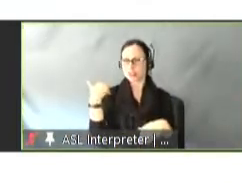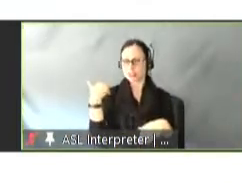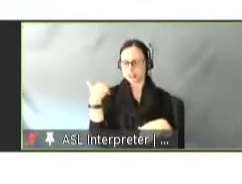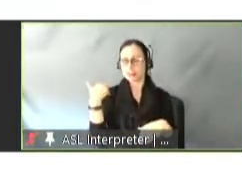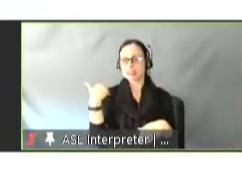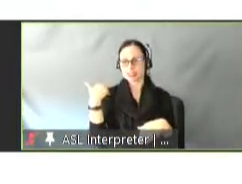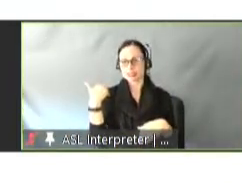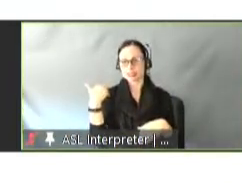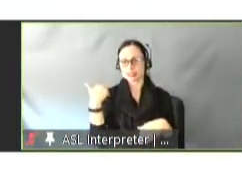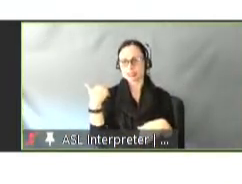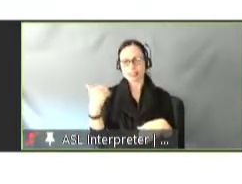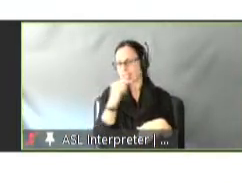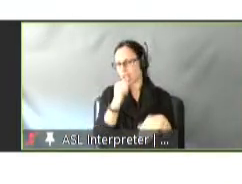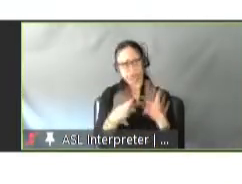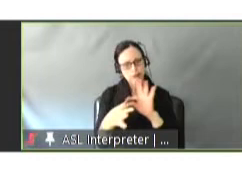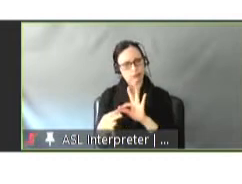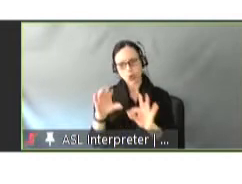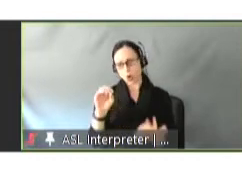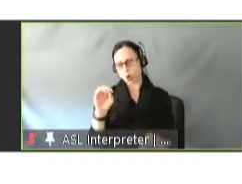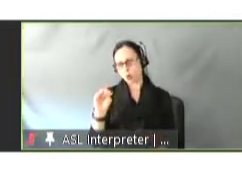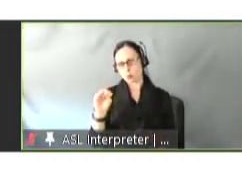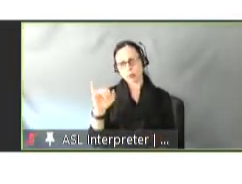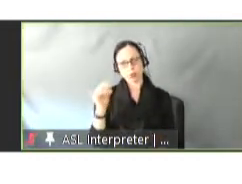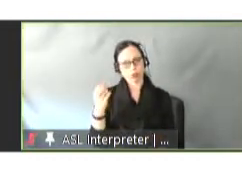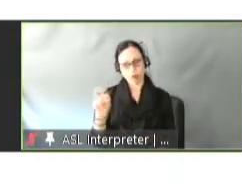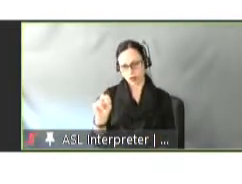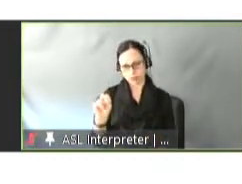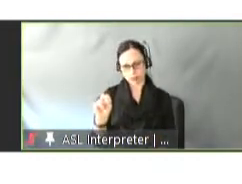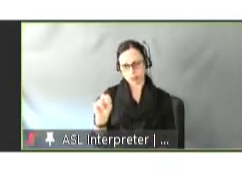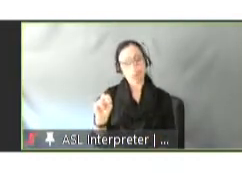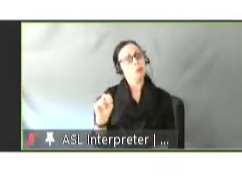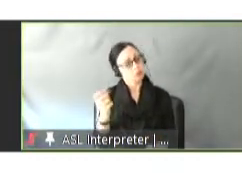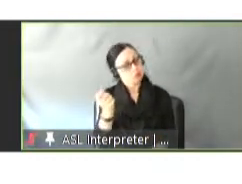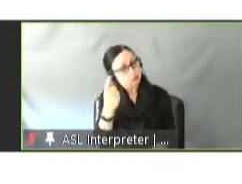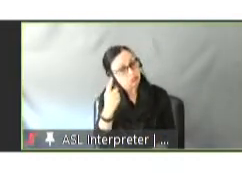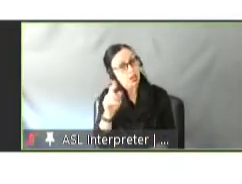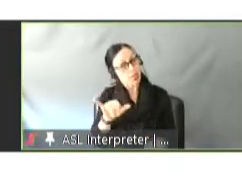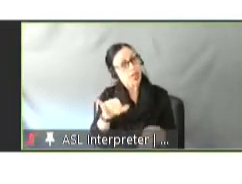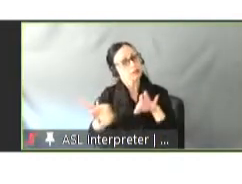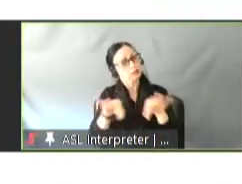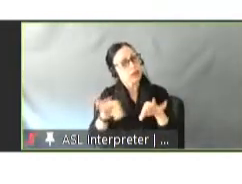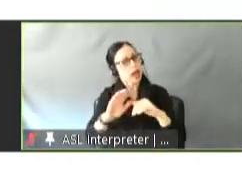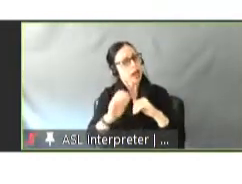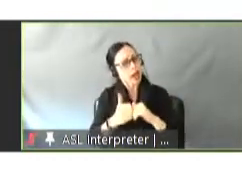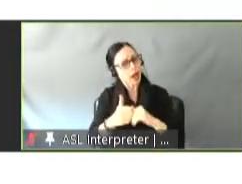the omicron variant. But it does tell us how when you can dose down in these animals you can really